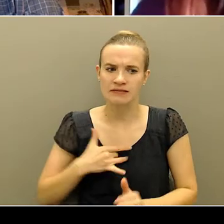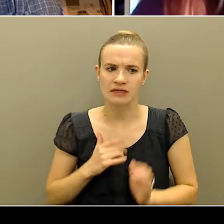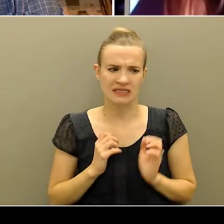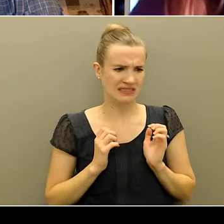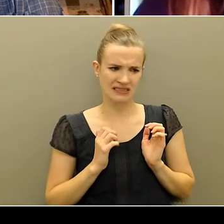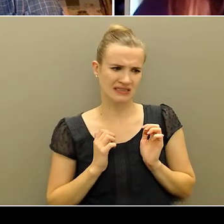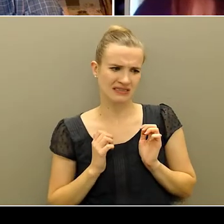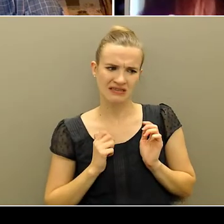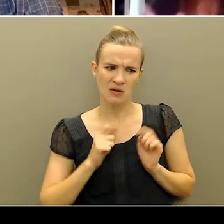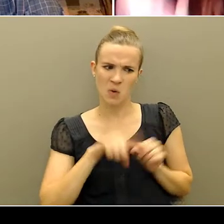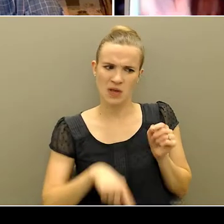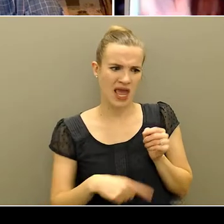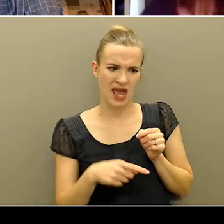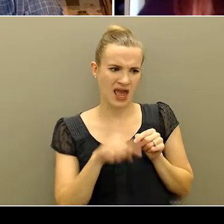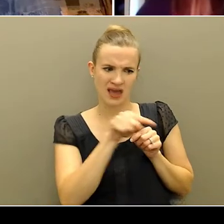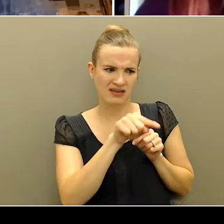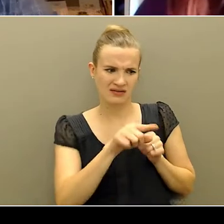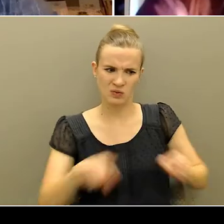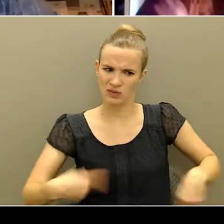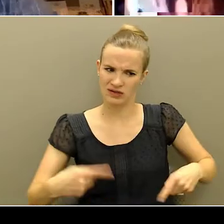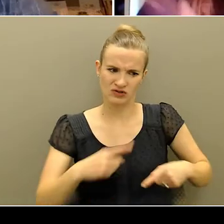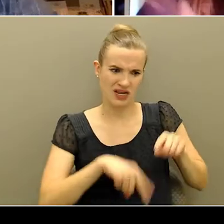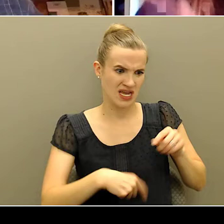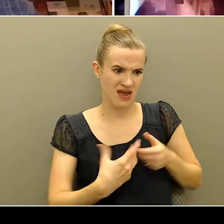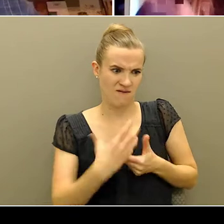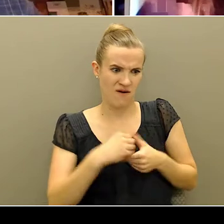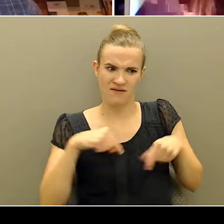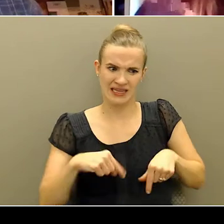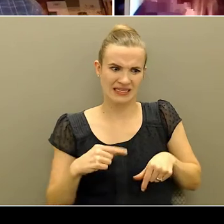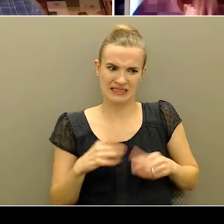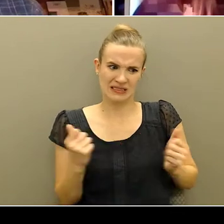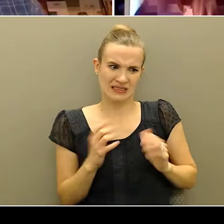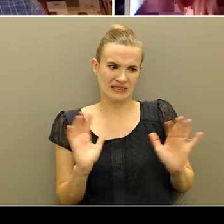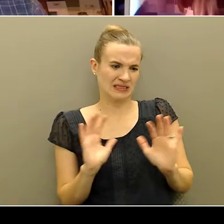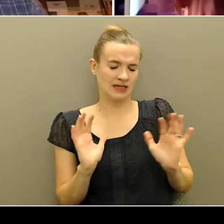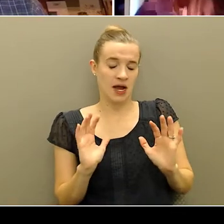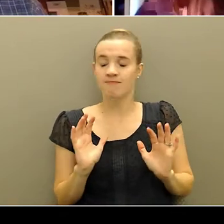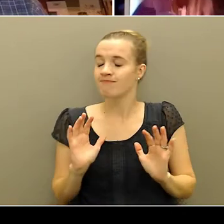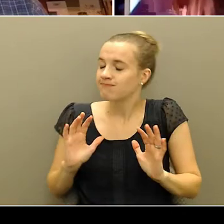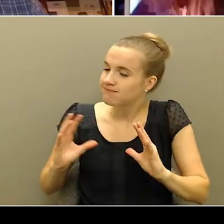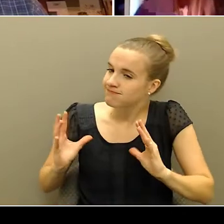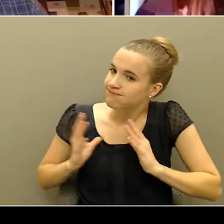next you know, there's there's other companies out there who are willing to